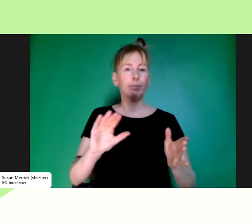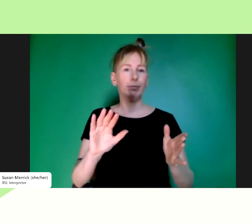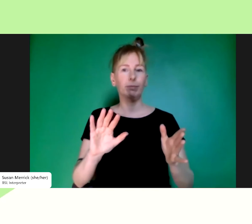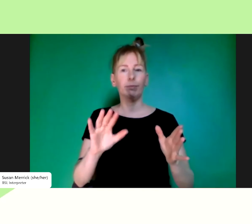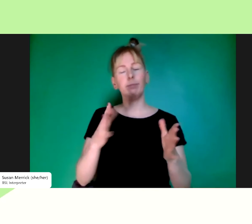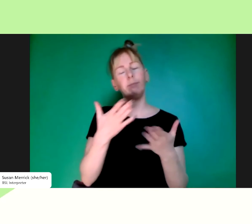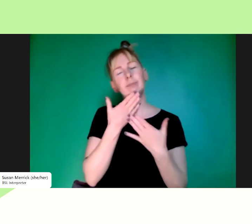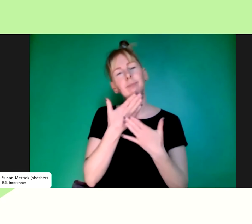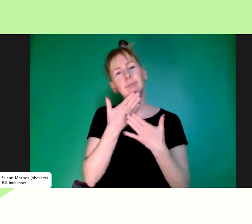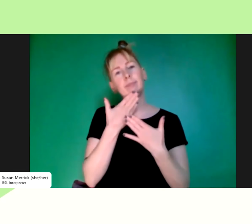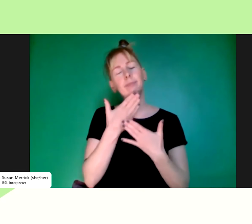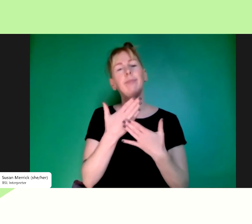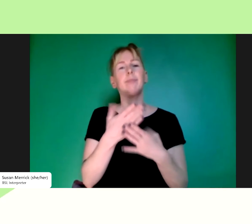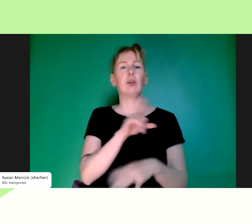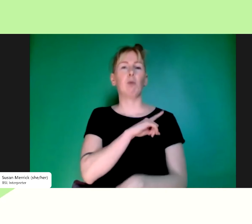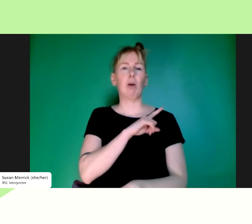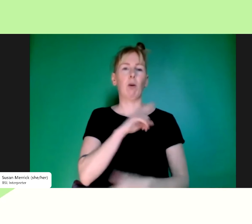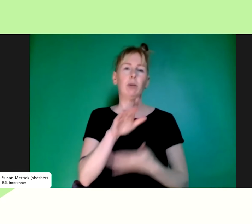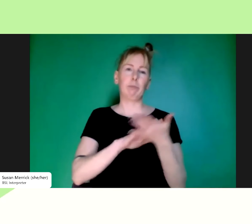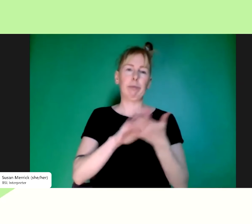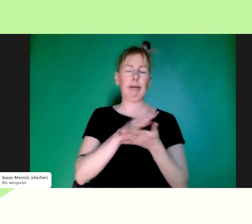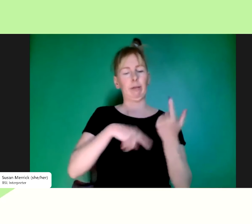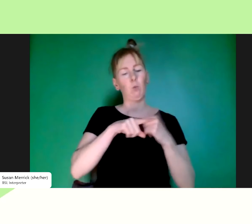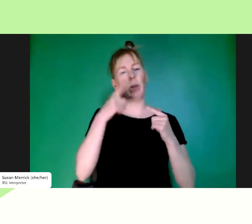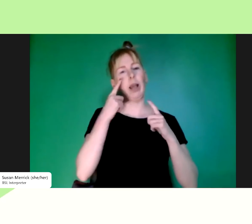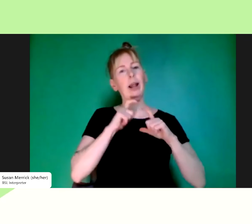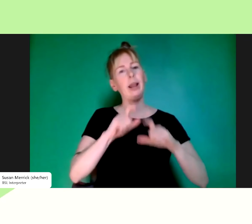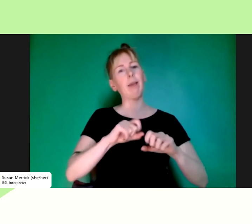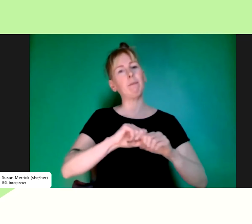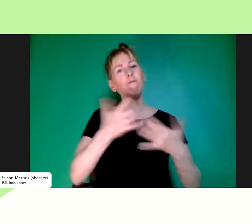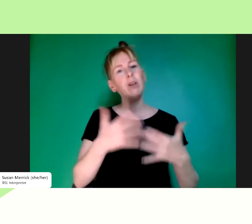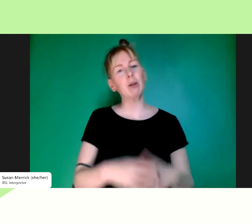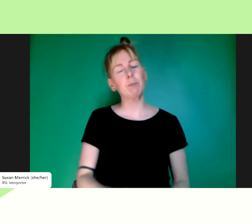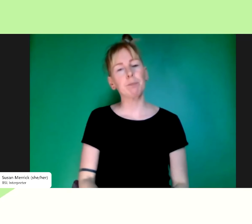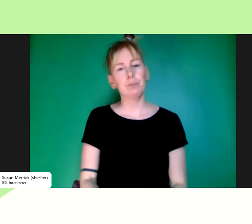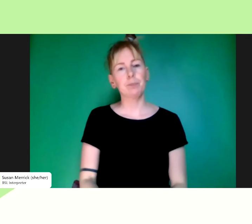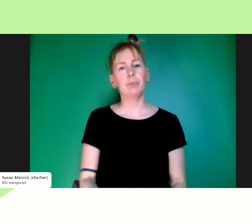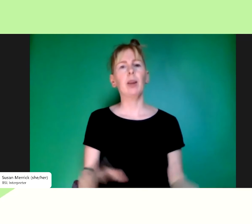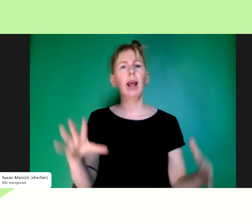There is a link to donate in the Zoom chat and also via the QR code.